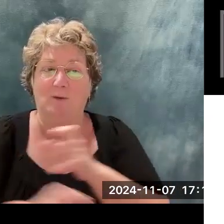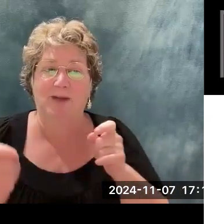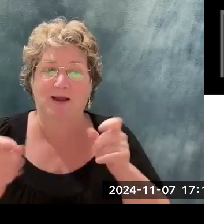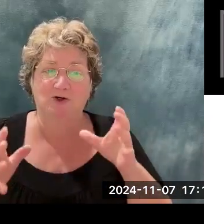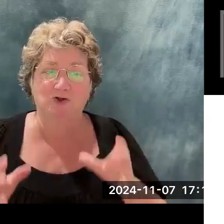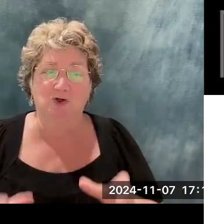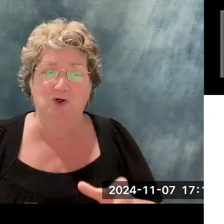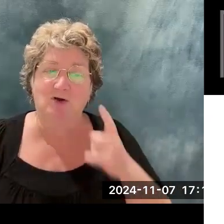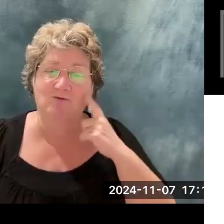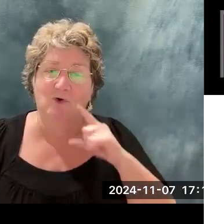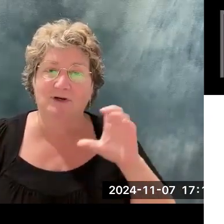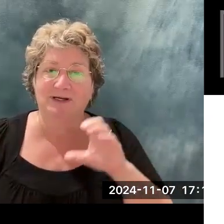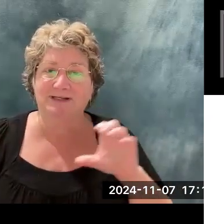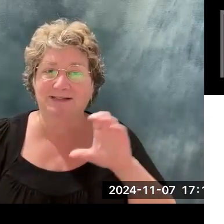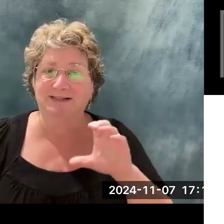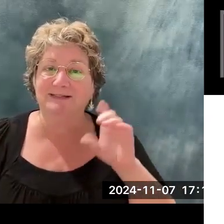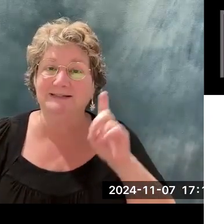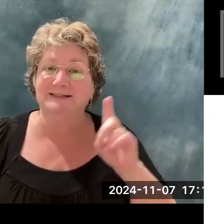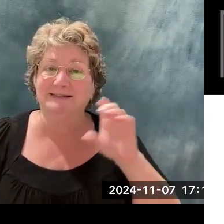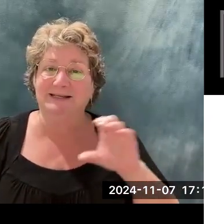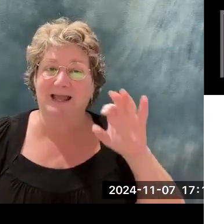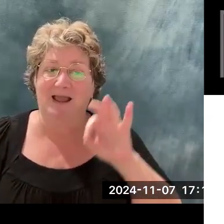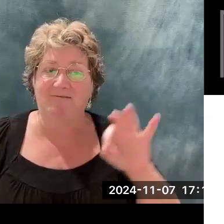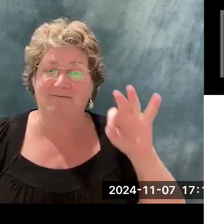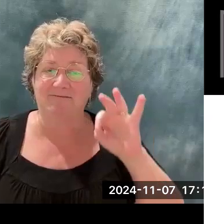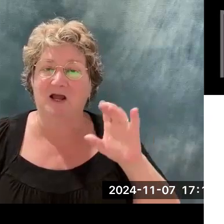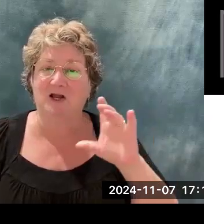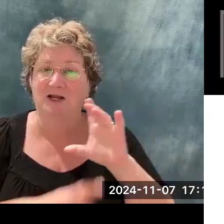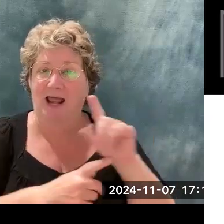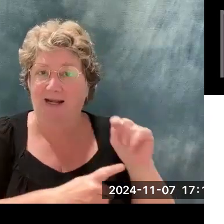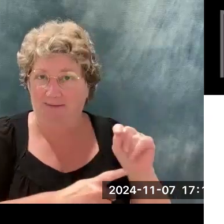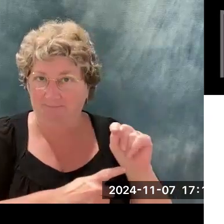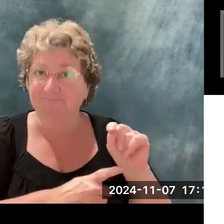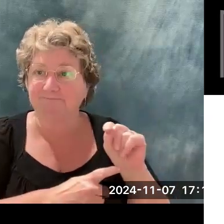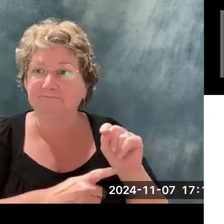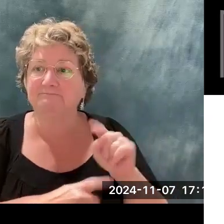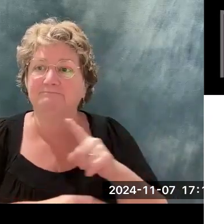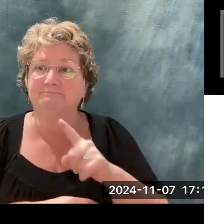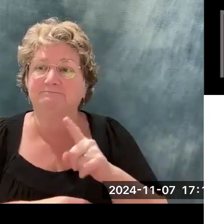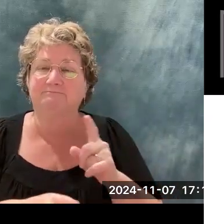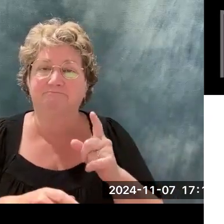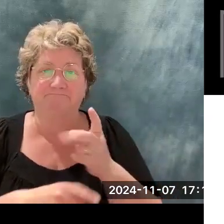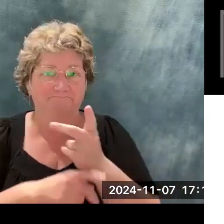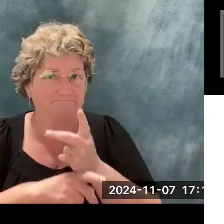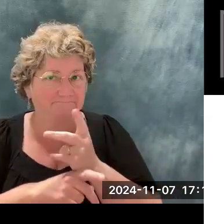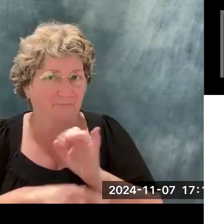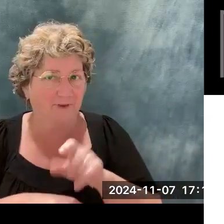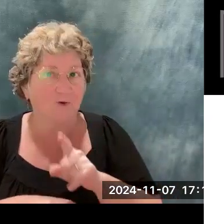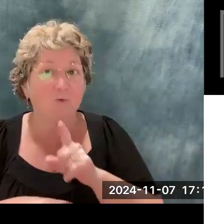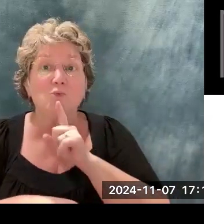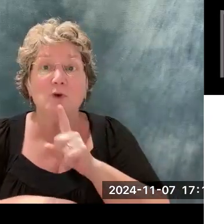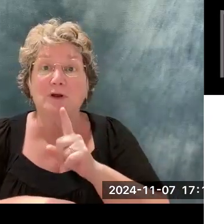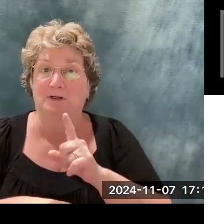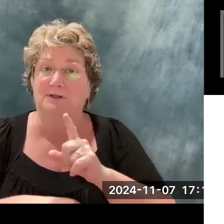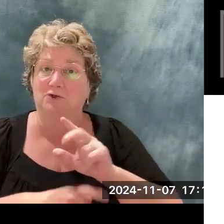Mental Health Unit, which is part of the Behavioral Health Community Services Division. She serves as a tri-chair for the Connecticut